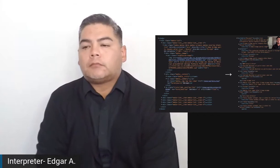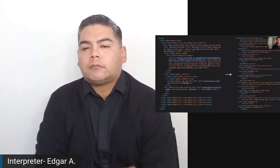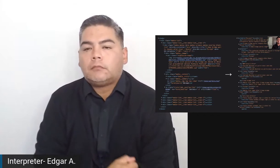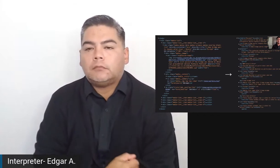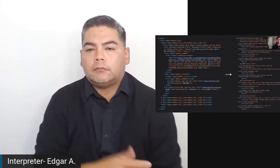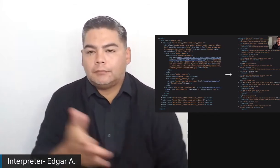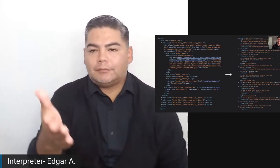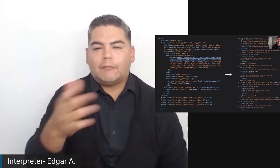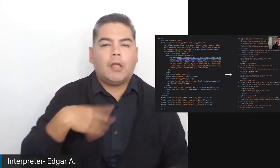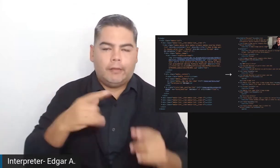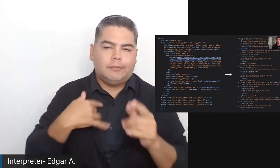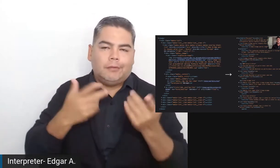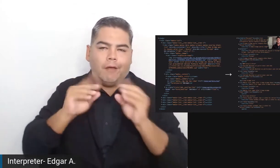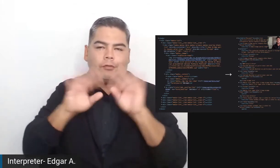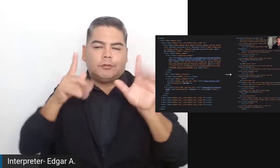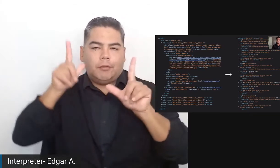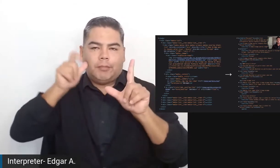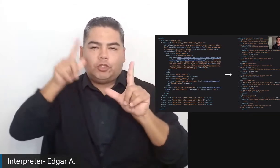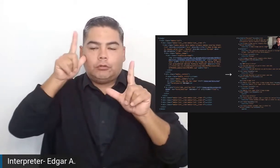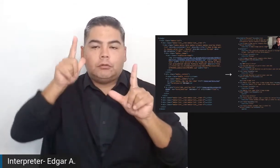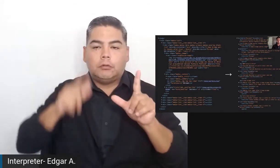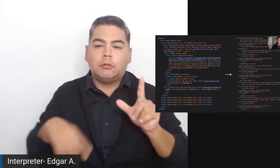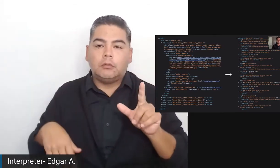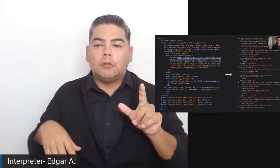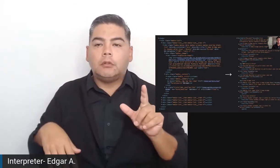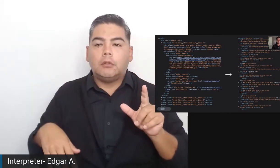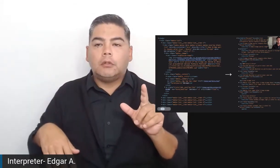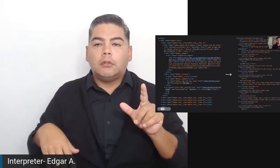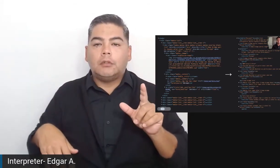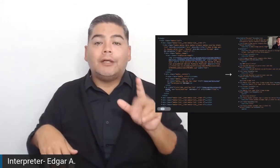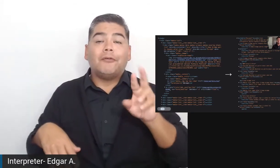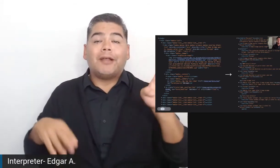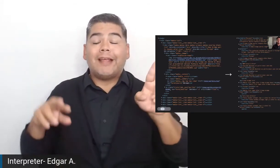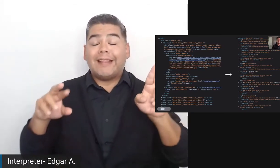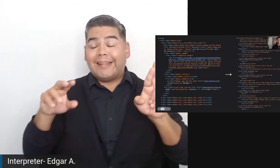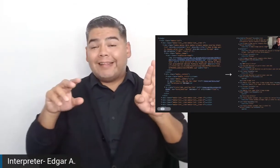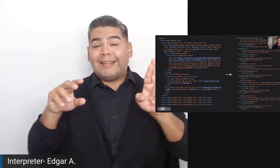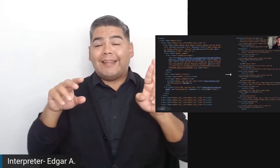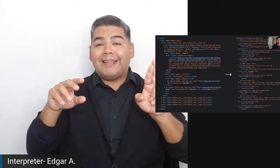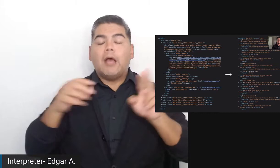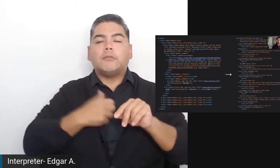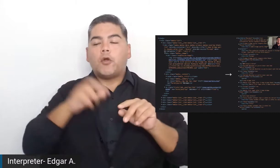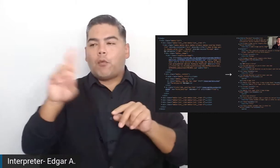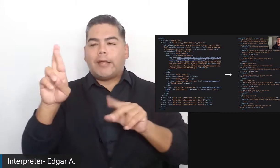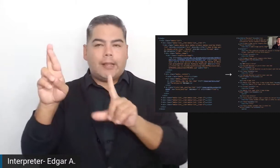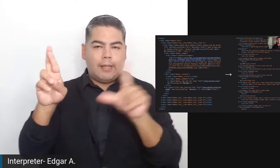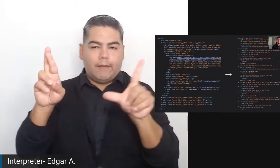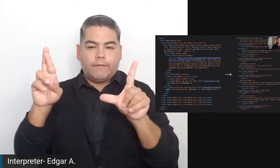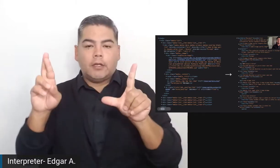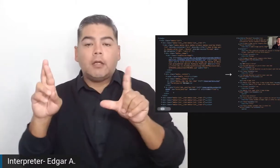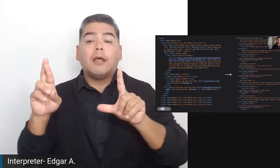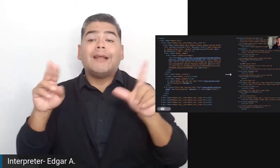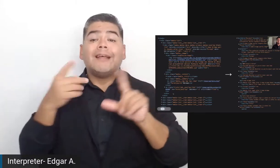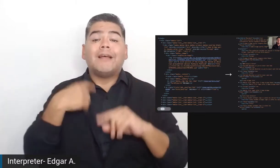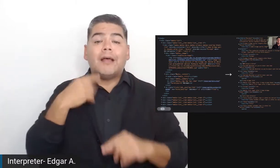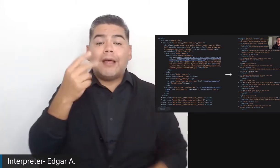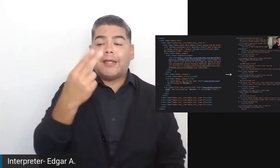On the left-hand side we have a snapshot of HTML. And as you can see this HTML is not really semantic.